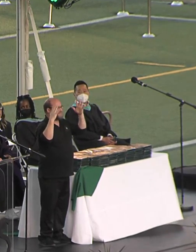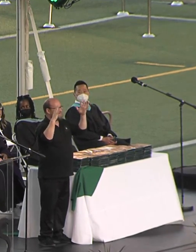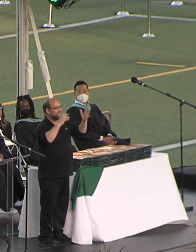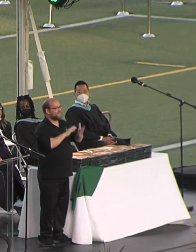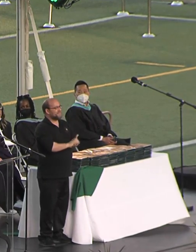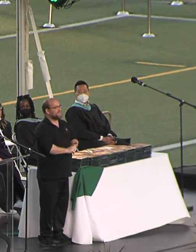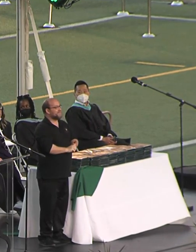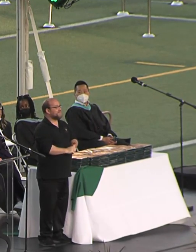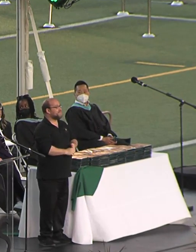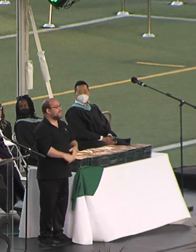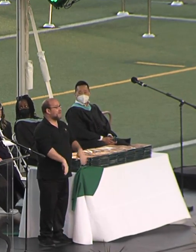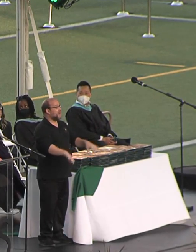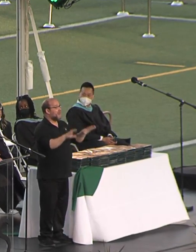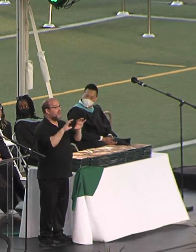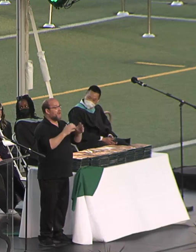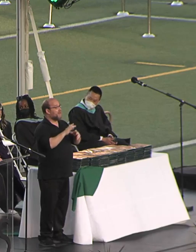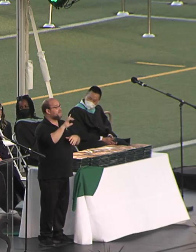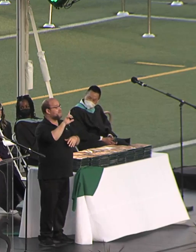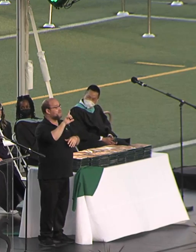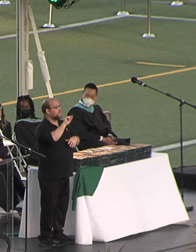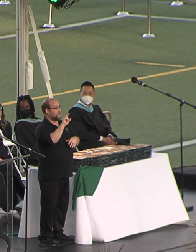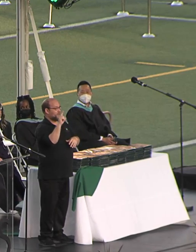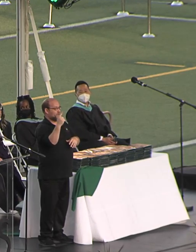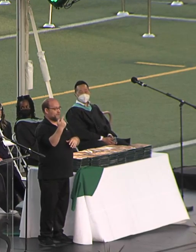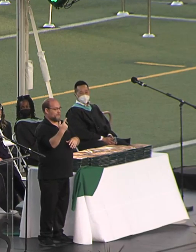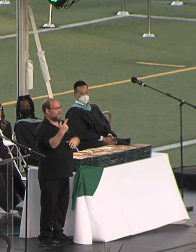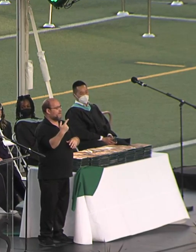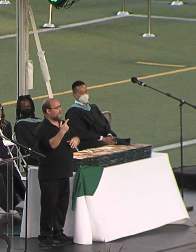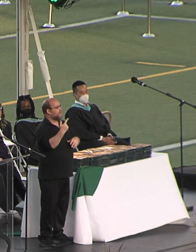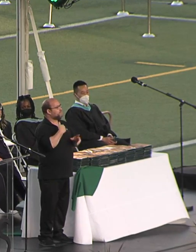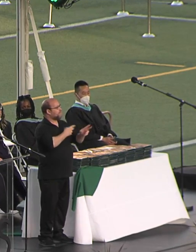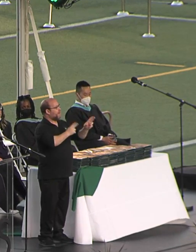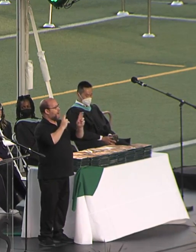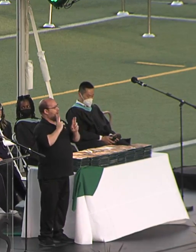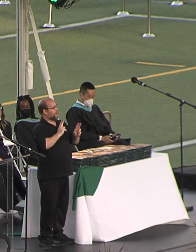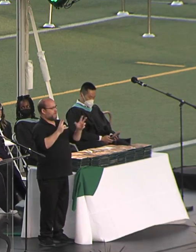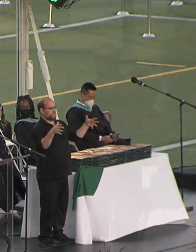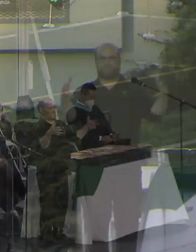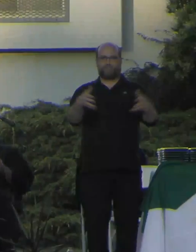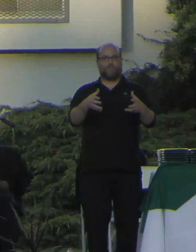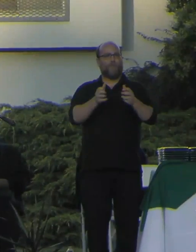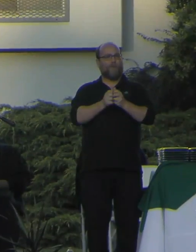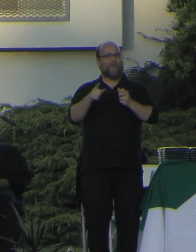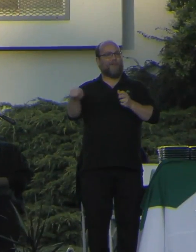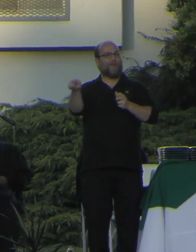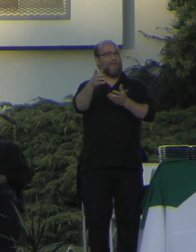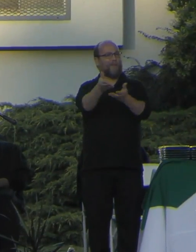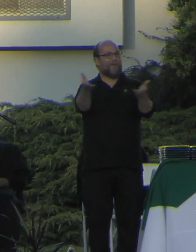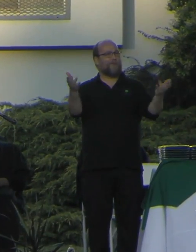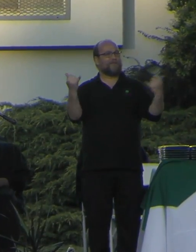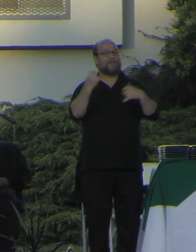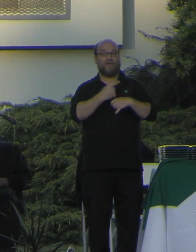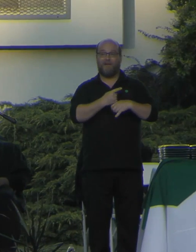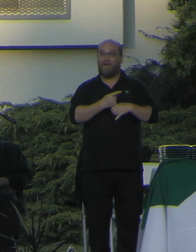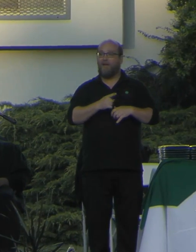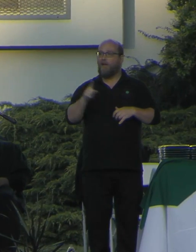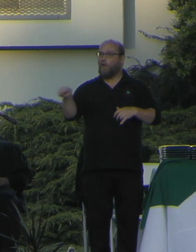So class of 2021 it's an honor to be with you this evening. And after we've all all we've been through this past year